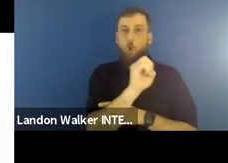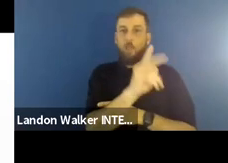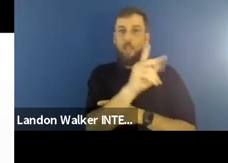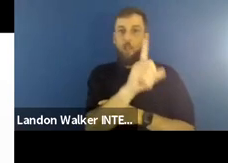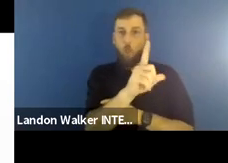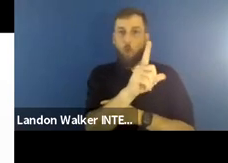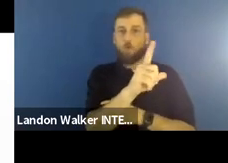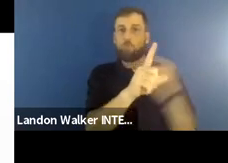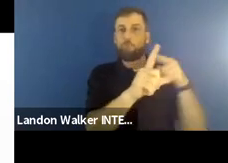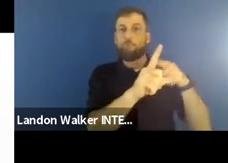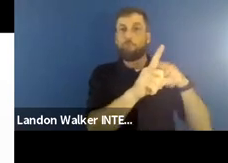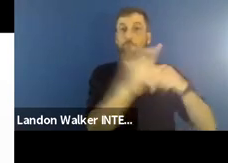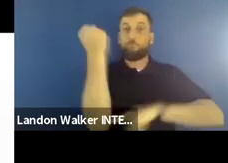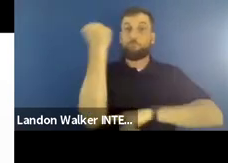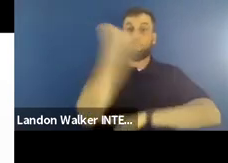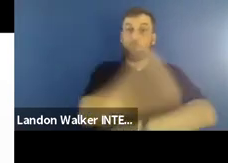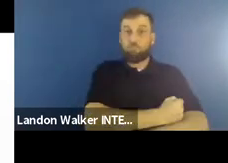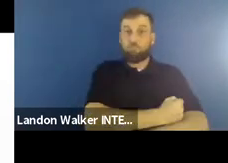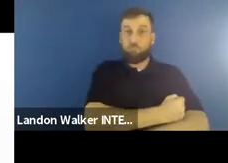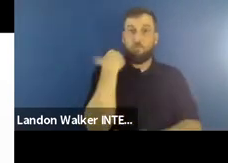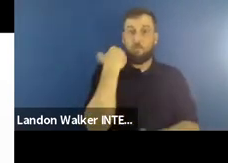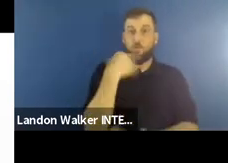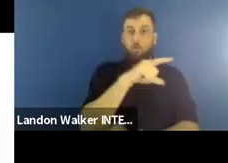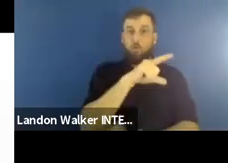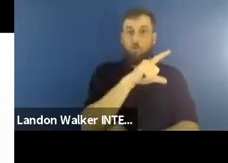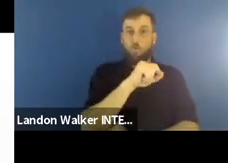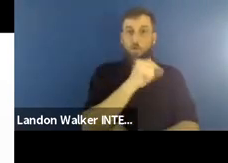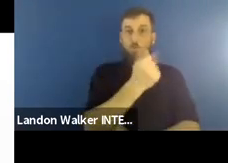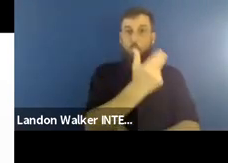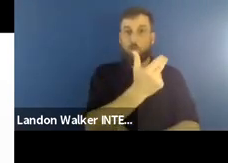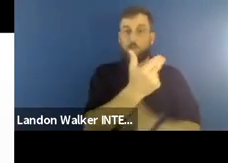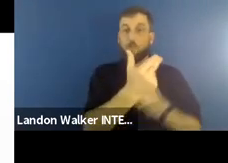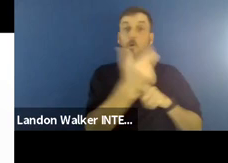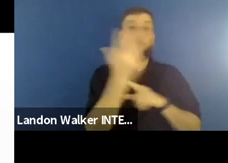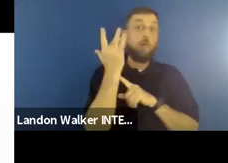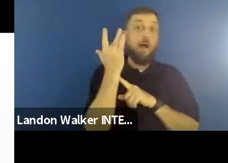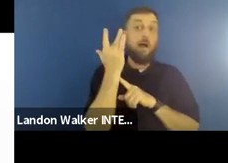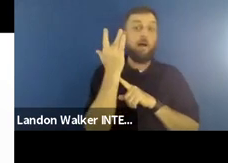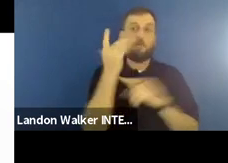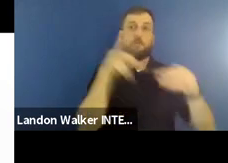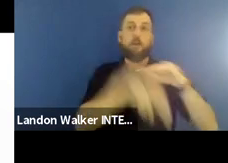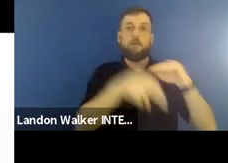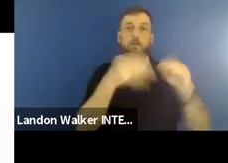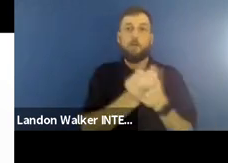So, again, when that facility closed in 2013, due to budget cuts it left a void.